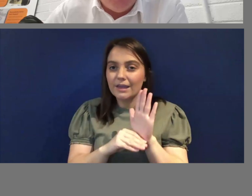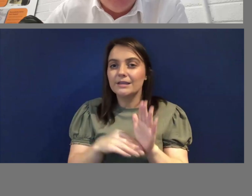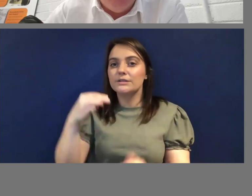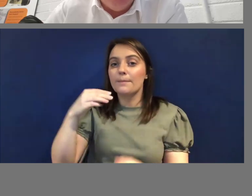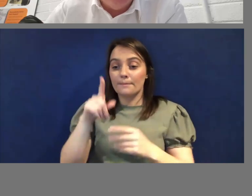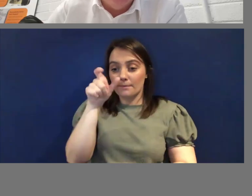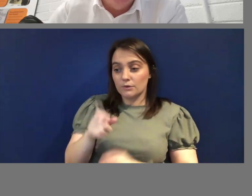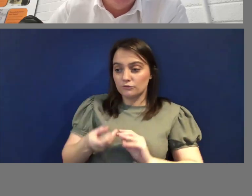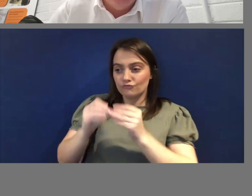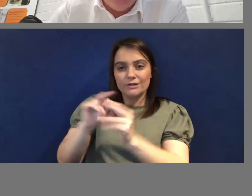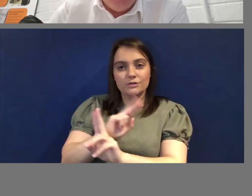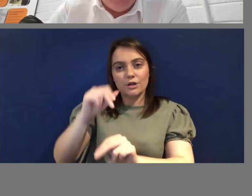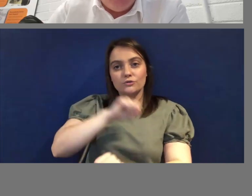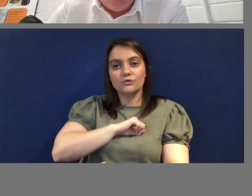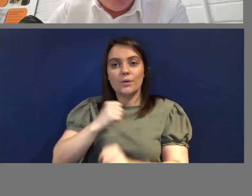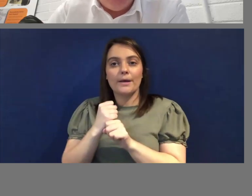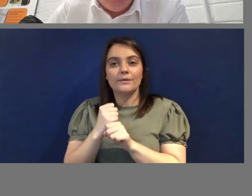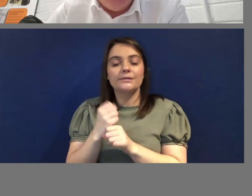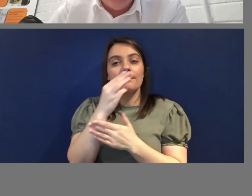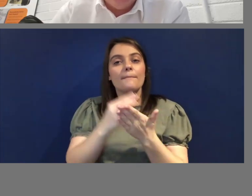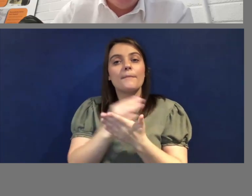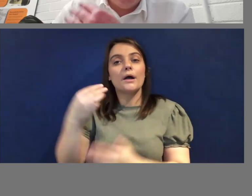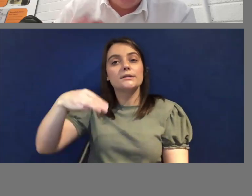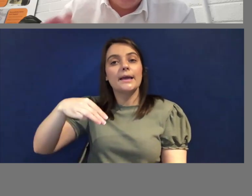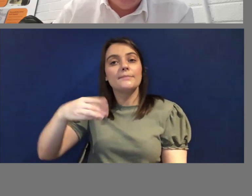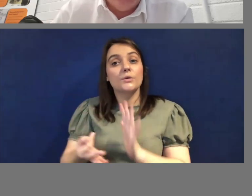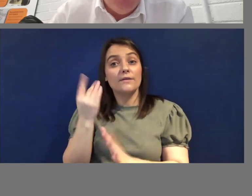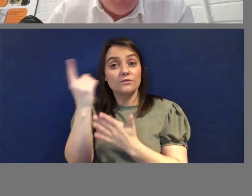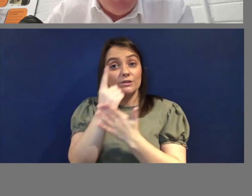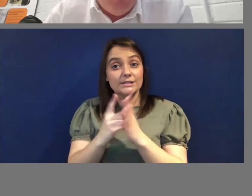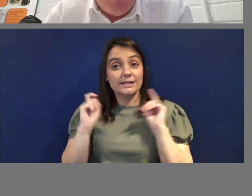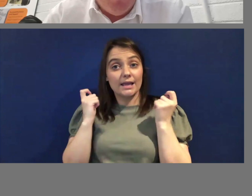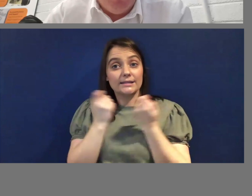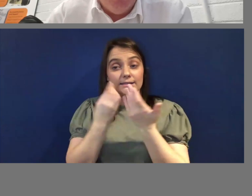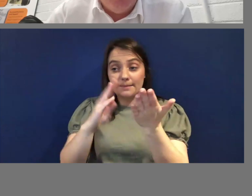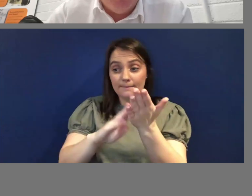part M requirements so again if you are a design team member here today and you're working with